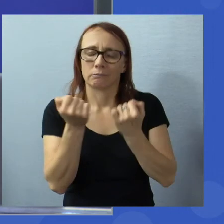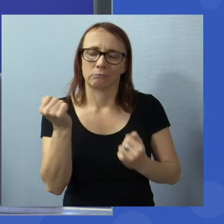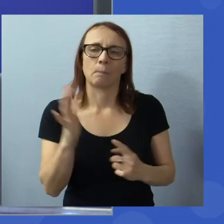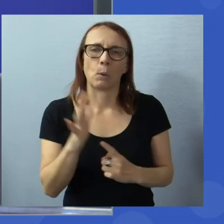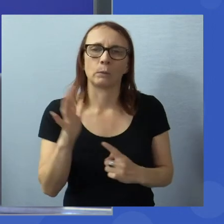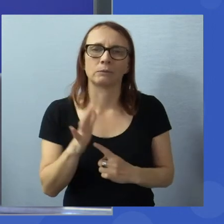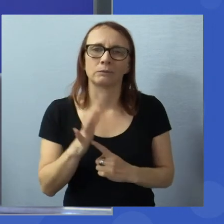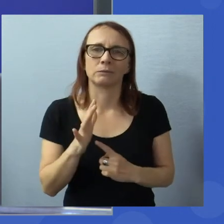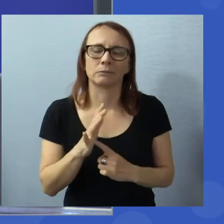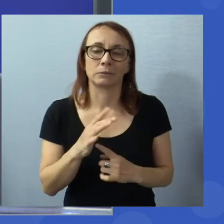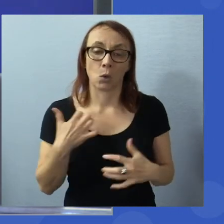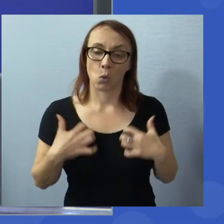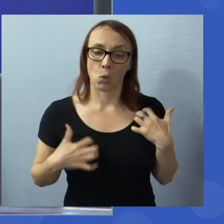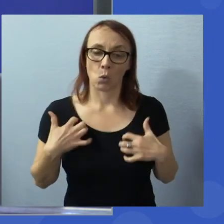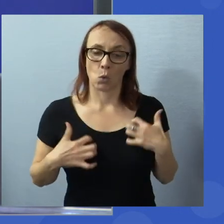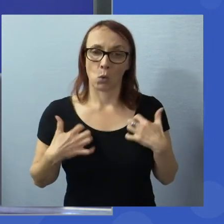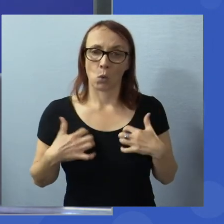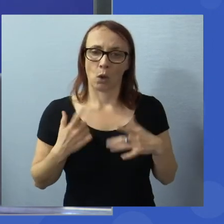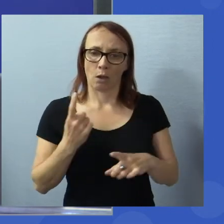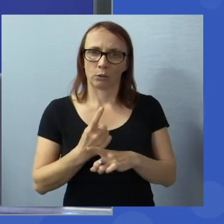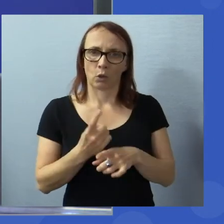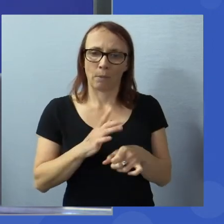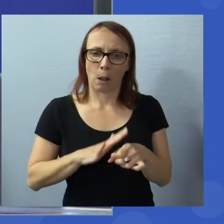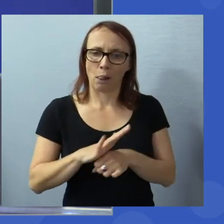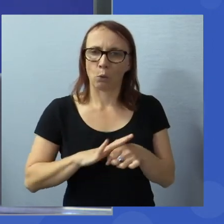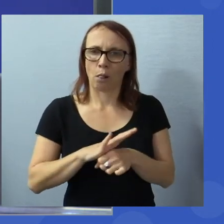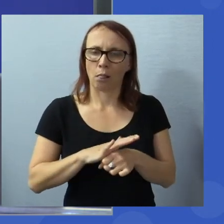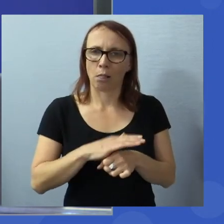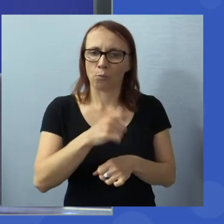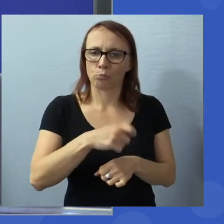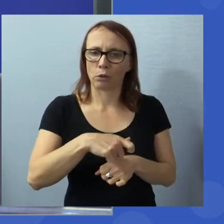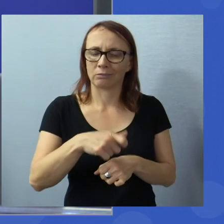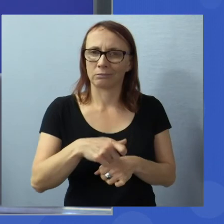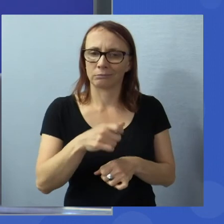to introduce you to local politicians as well cause 'la conventional Scottish